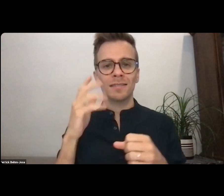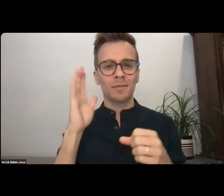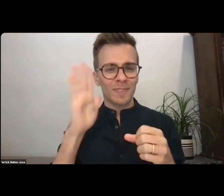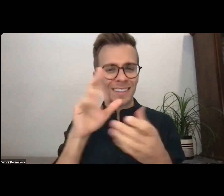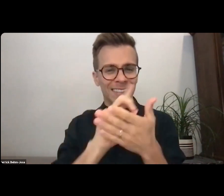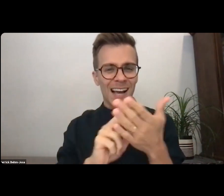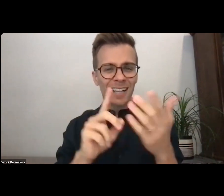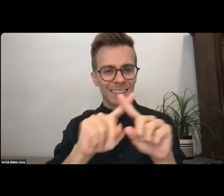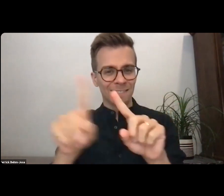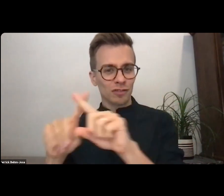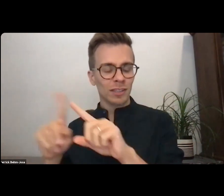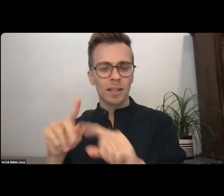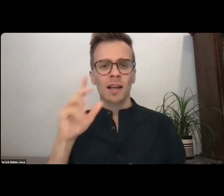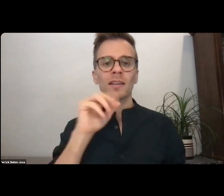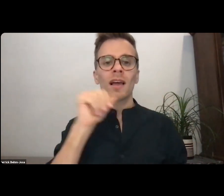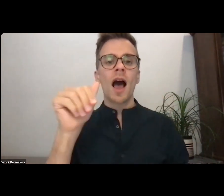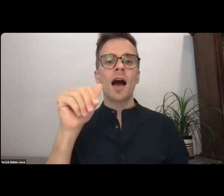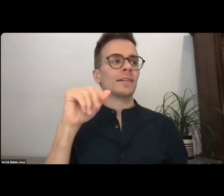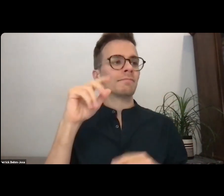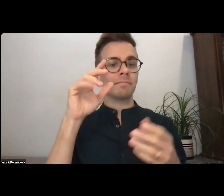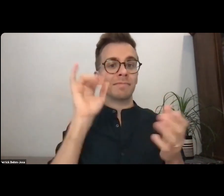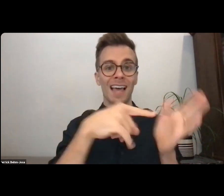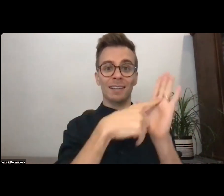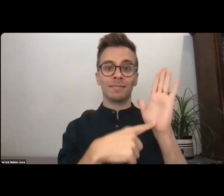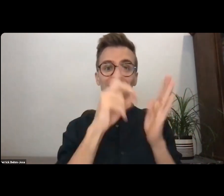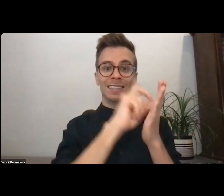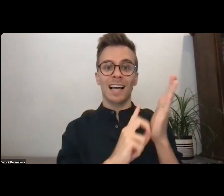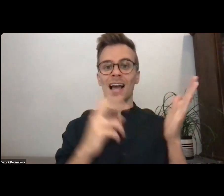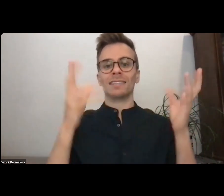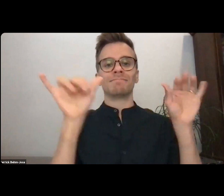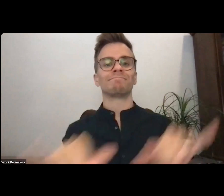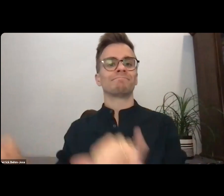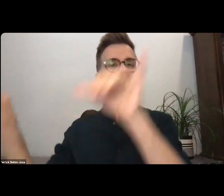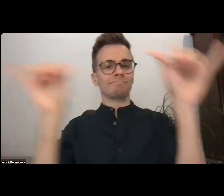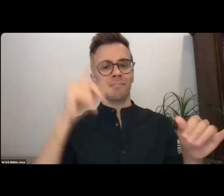rooms. You know, they are all designed differently.